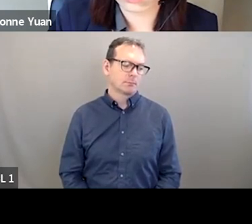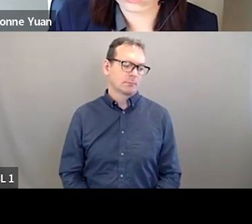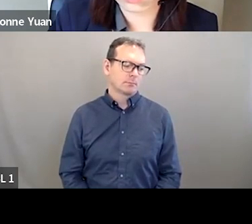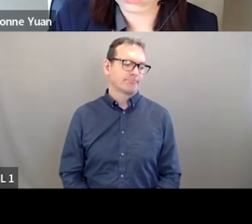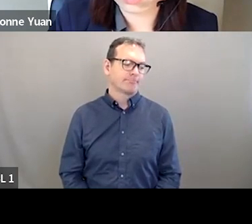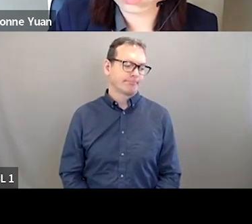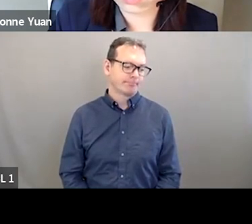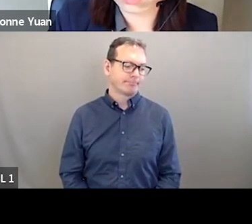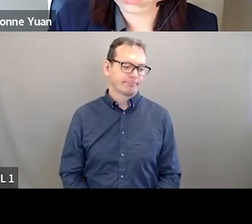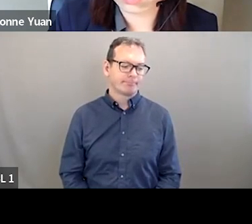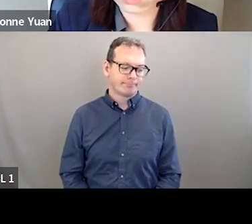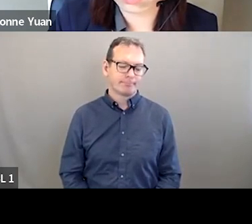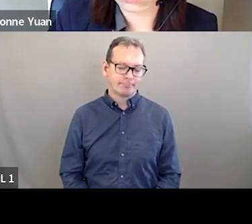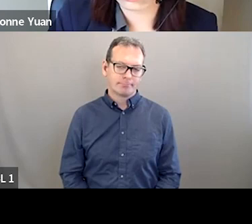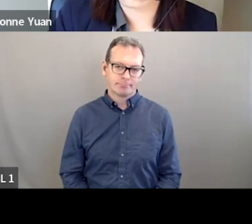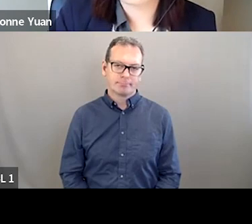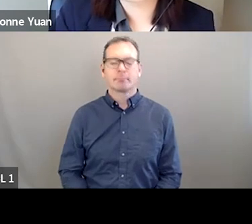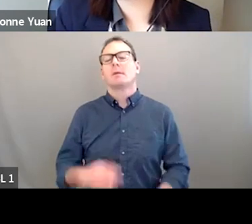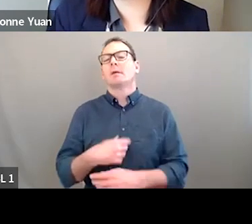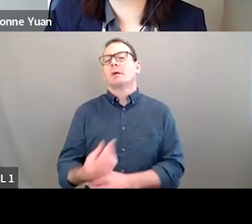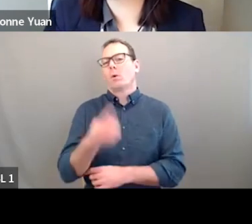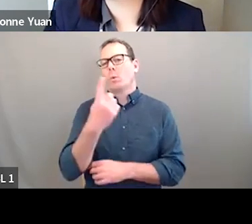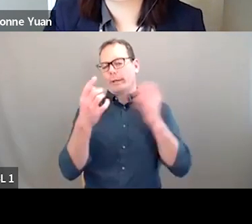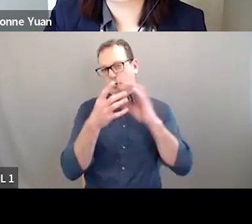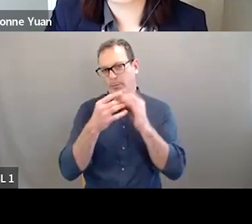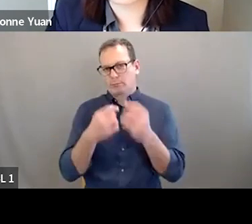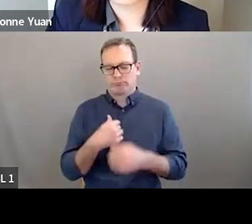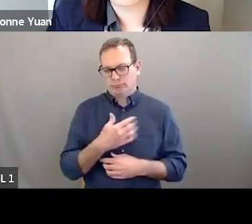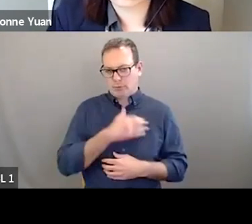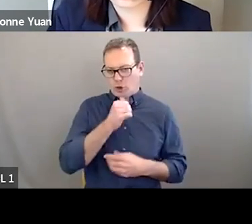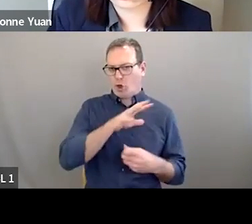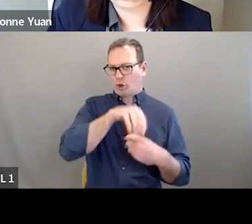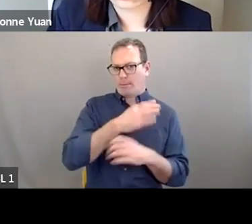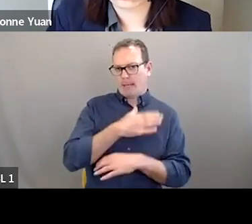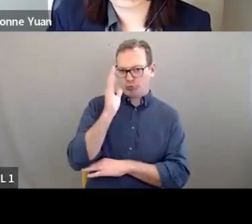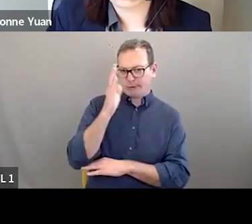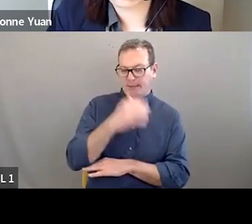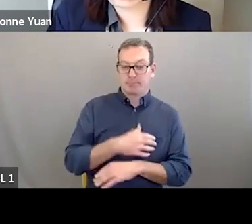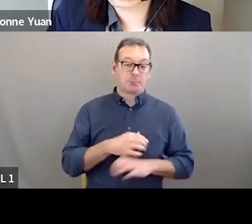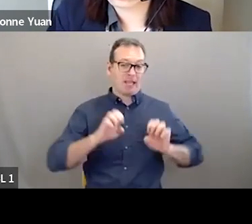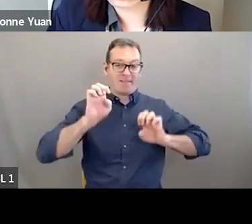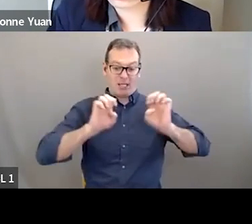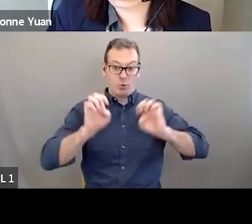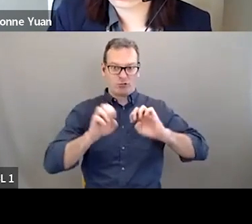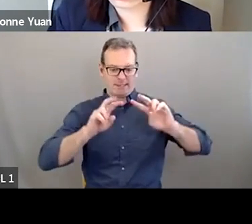opening this up was that I think in evaluation is can be great for promoting strategic learning